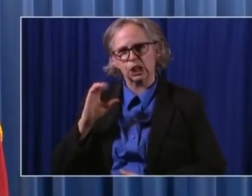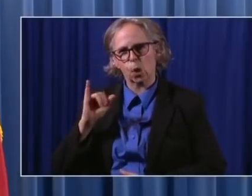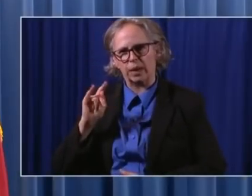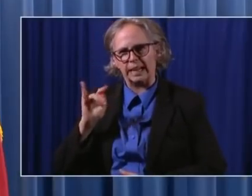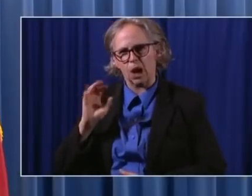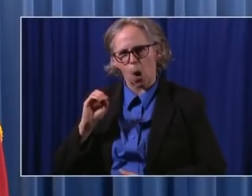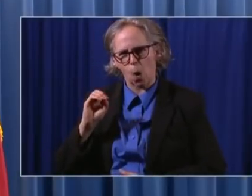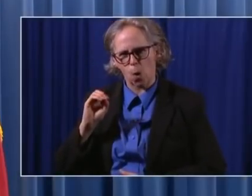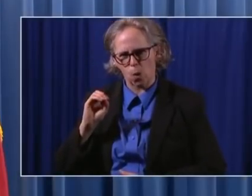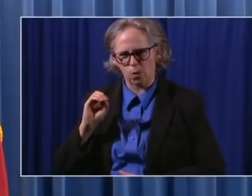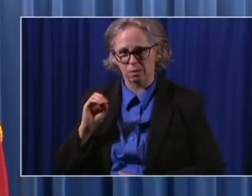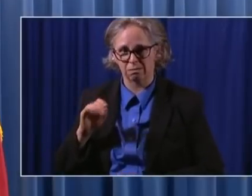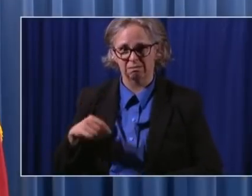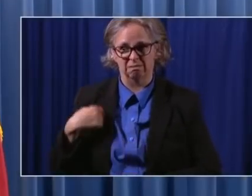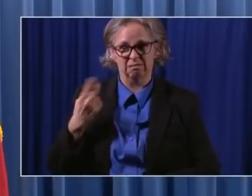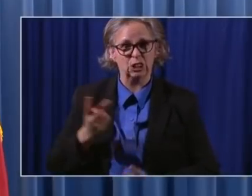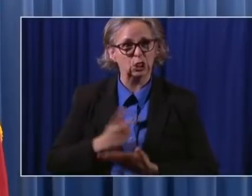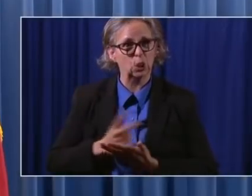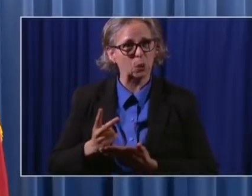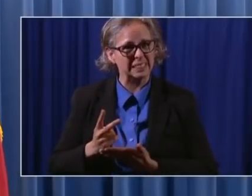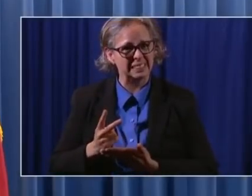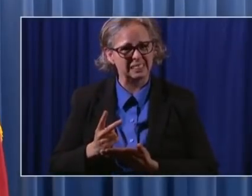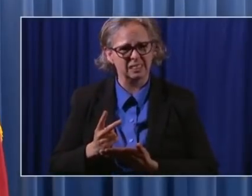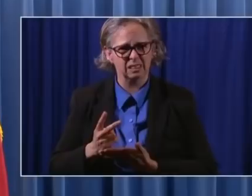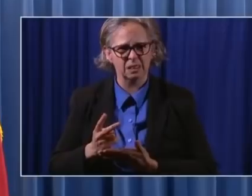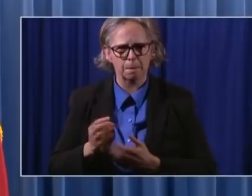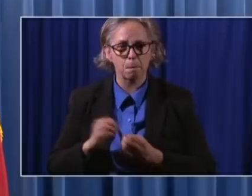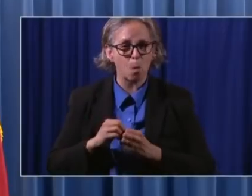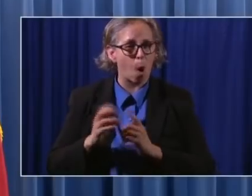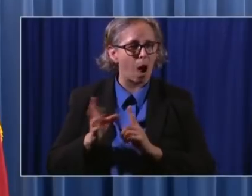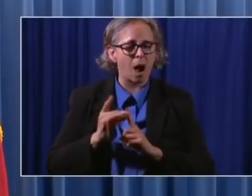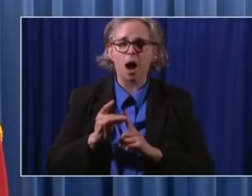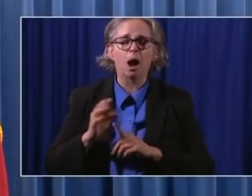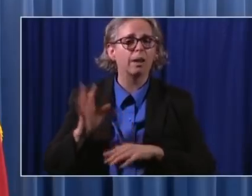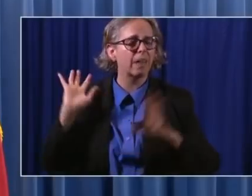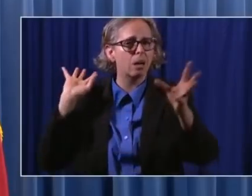FACILITIES. SILENT SOUTHERN OHIO, SO I AM A